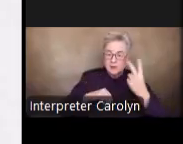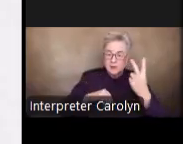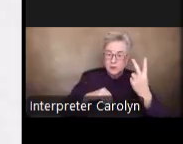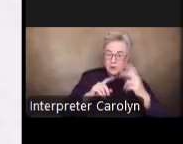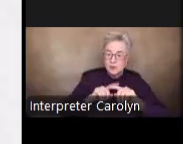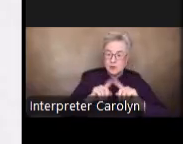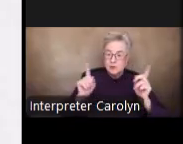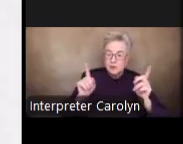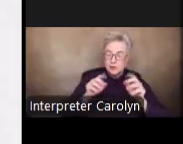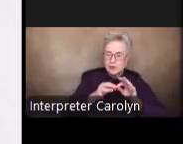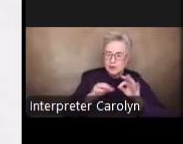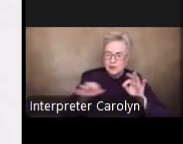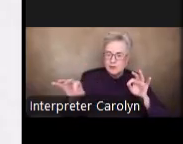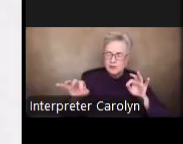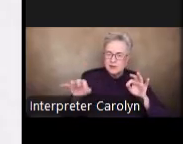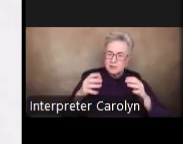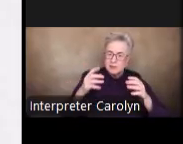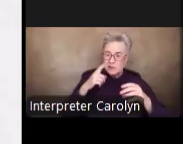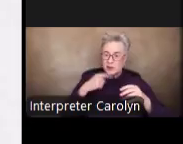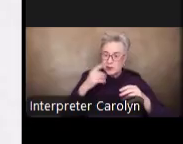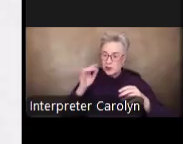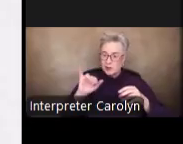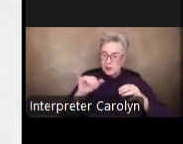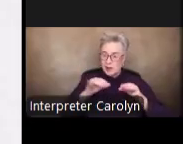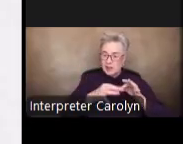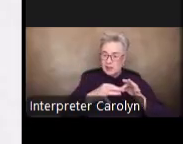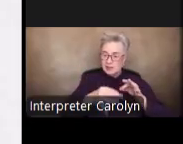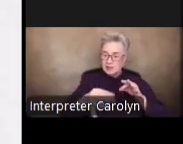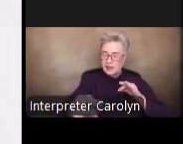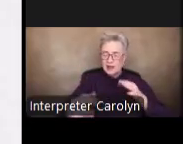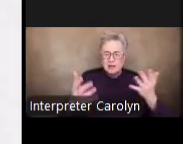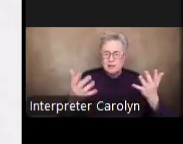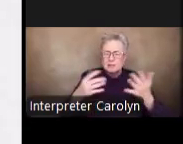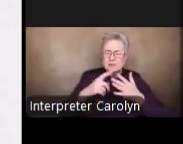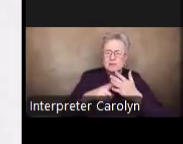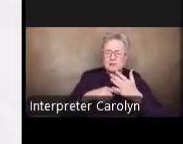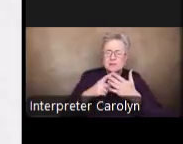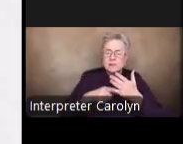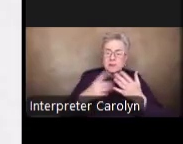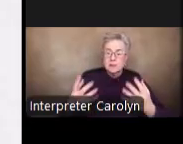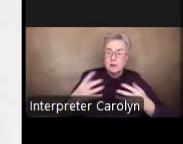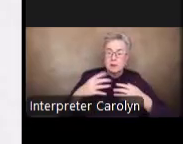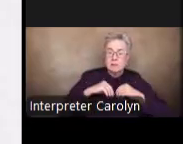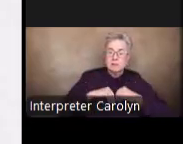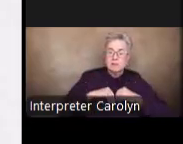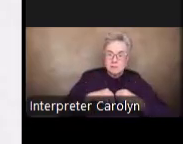delay, we're actually taking in more than it looks like,